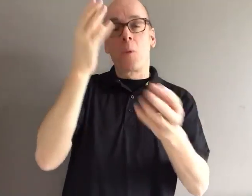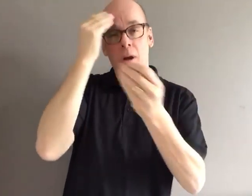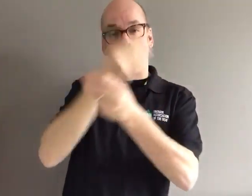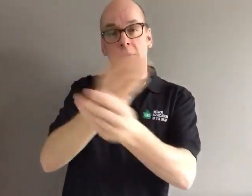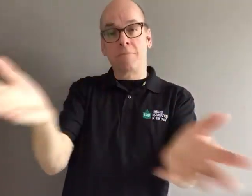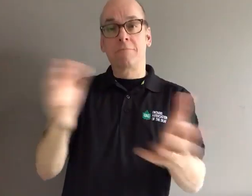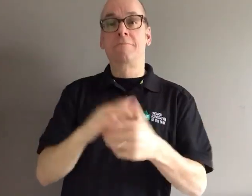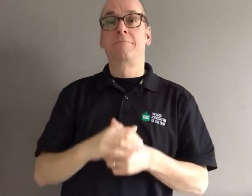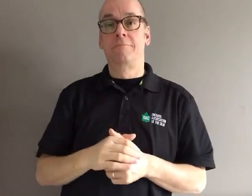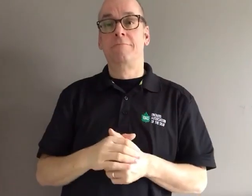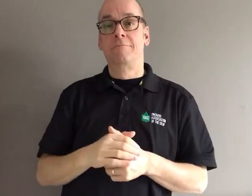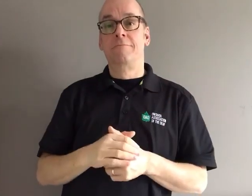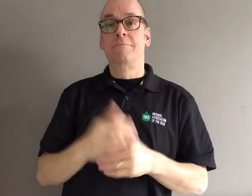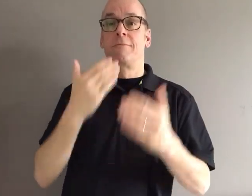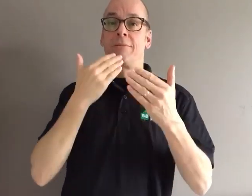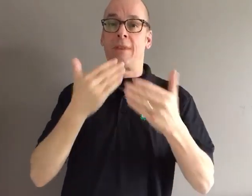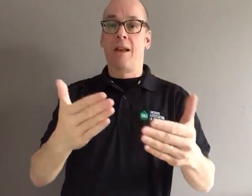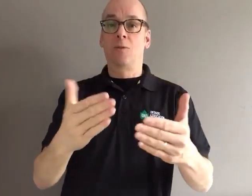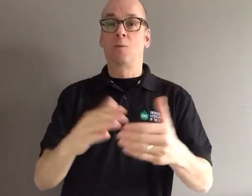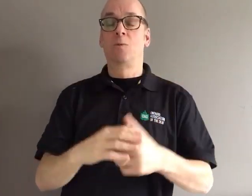or any new information regarding Mayfest. Thank you.